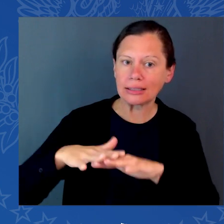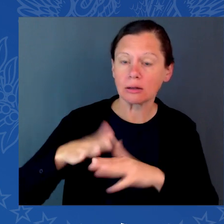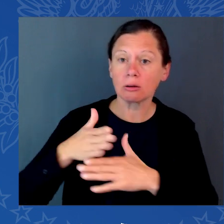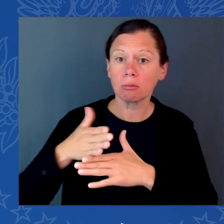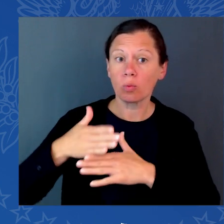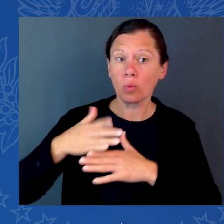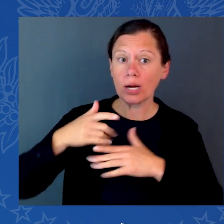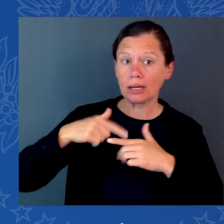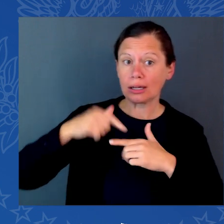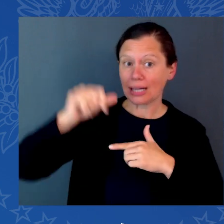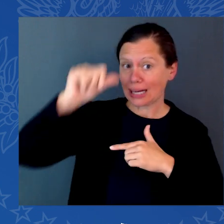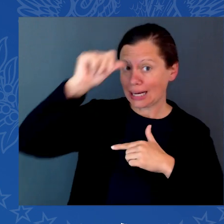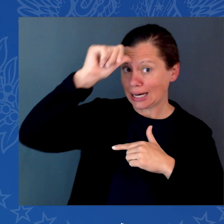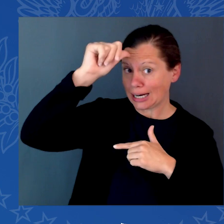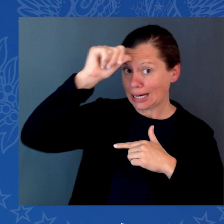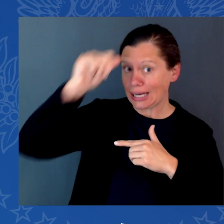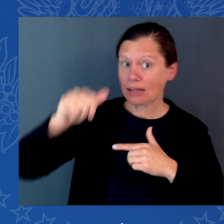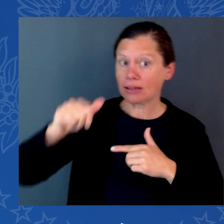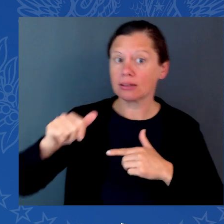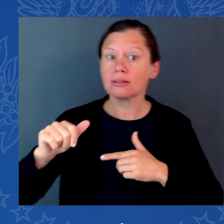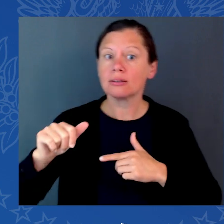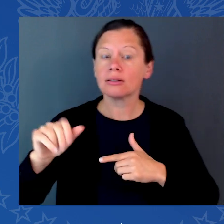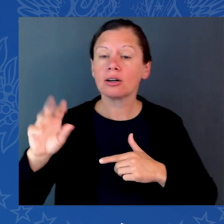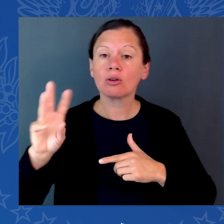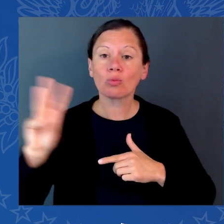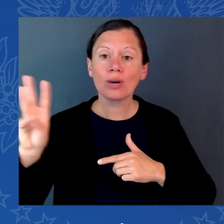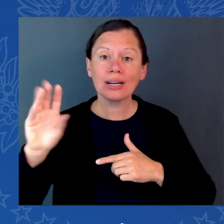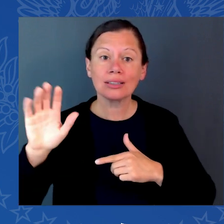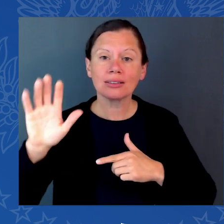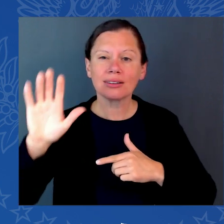to connectivity and development in the entire world.